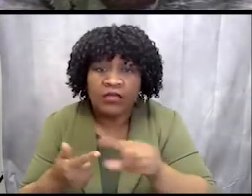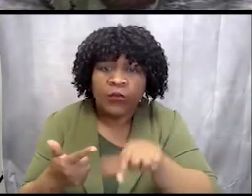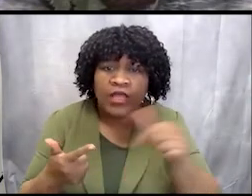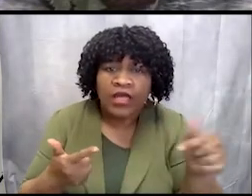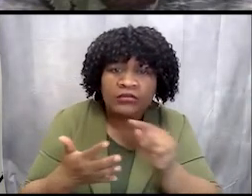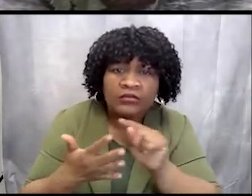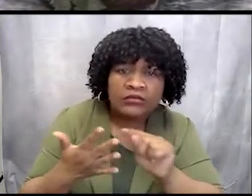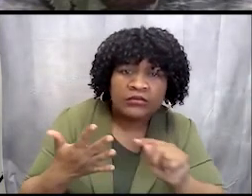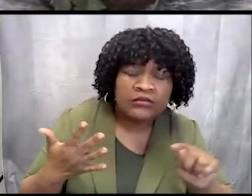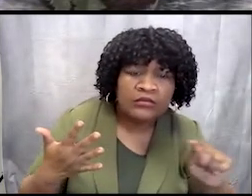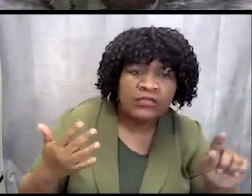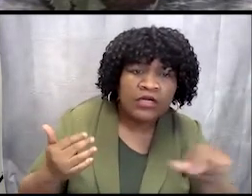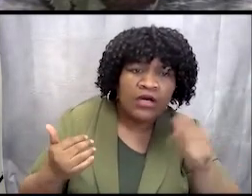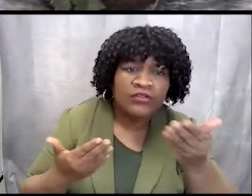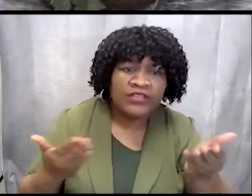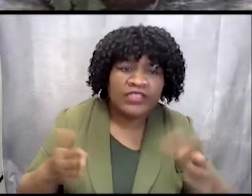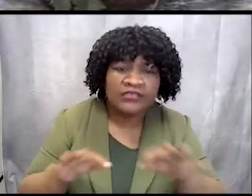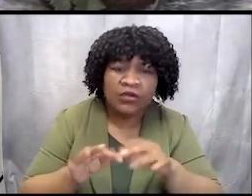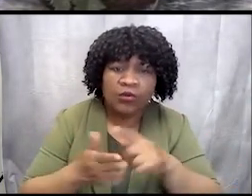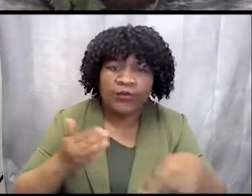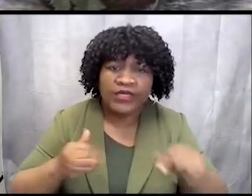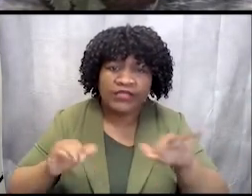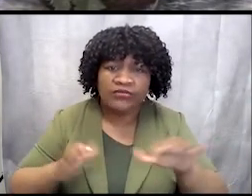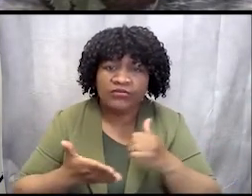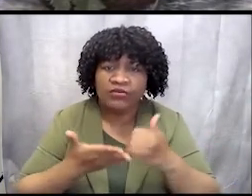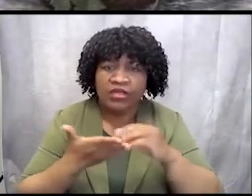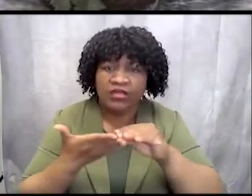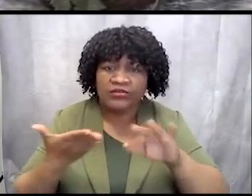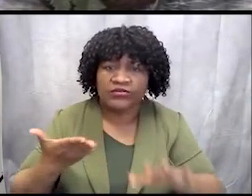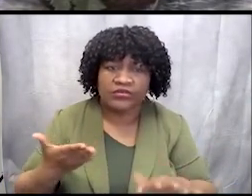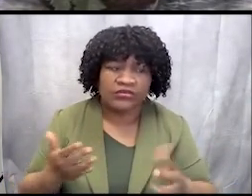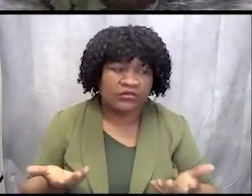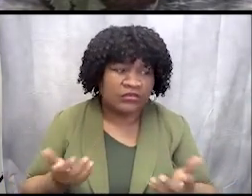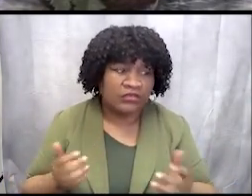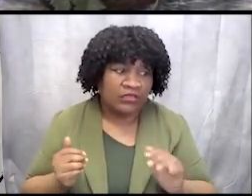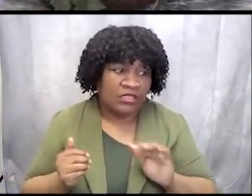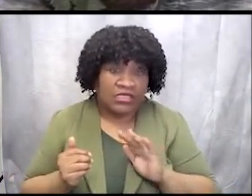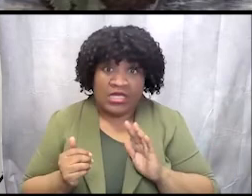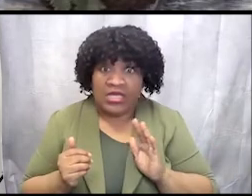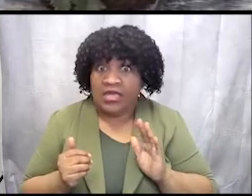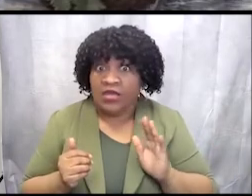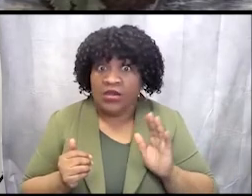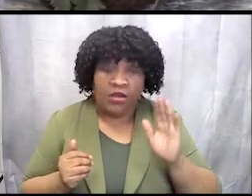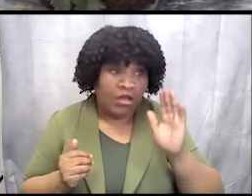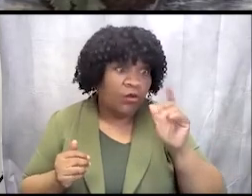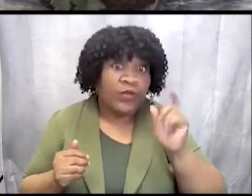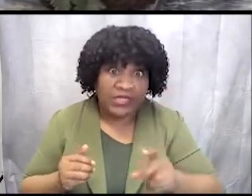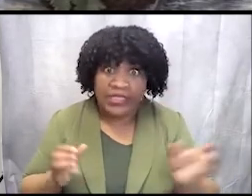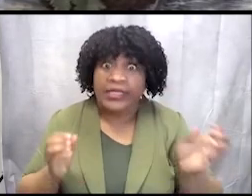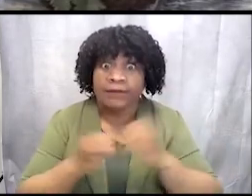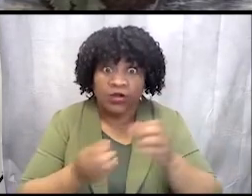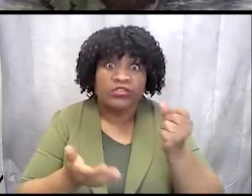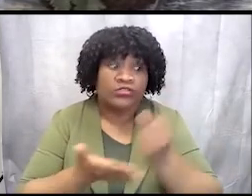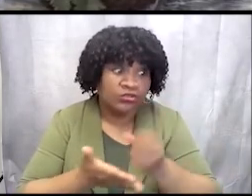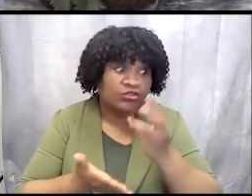And are there things that we can do? And quite frankly, there are never gonna be enough social workers and psychologists to give to all the children.